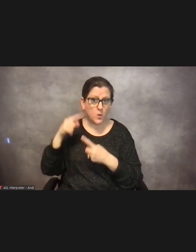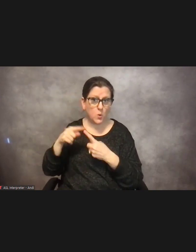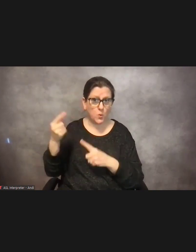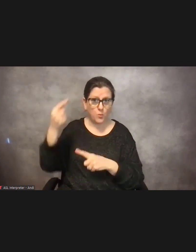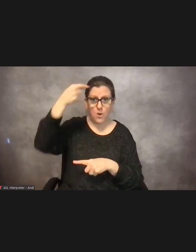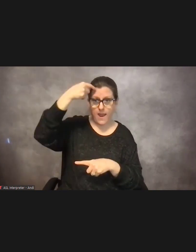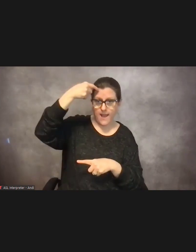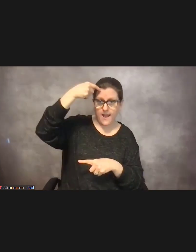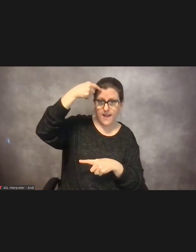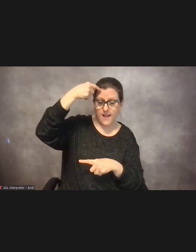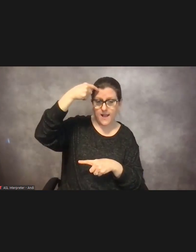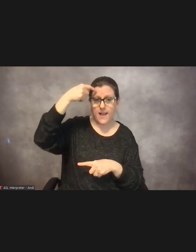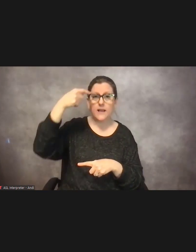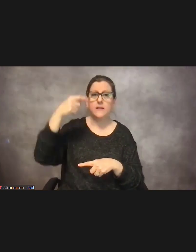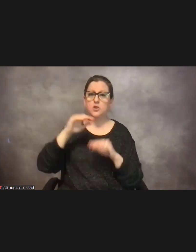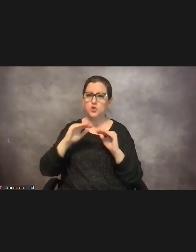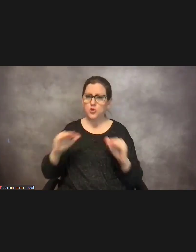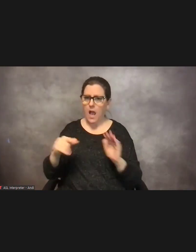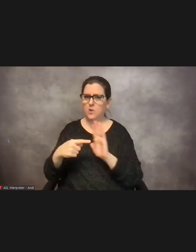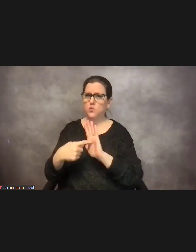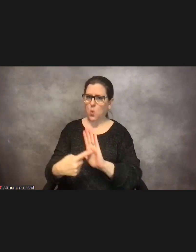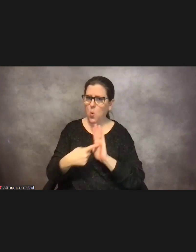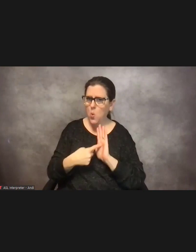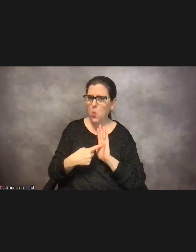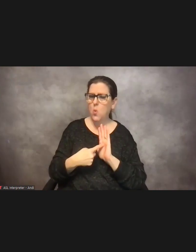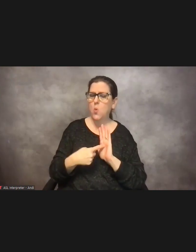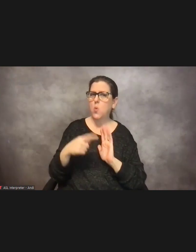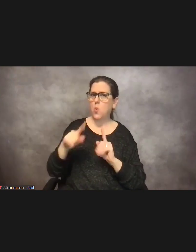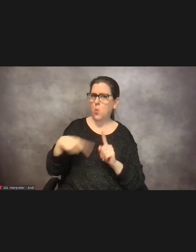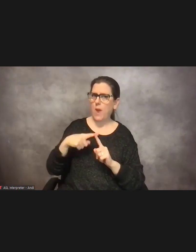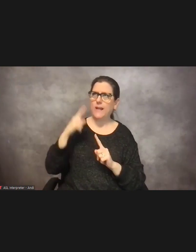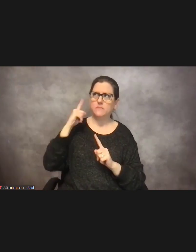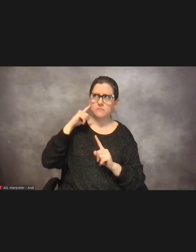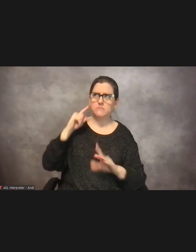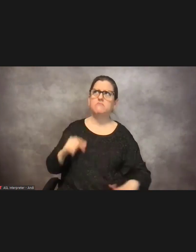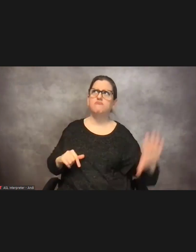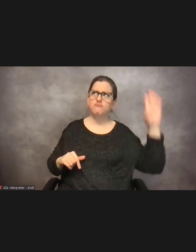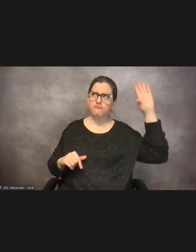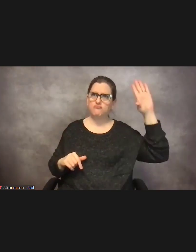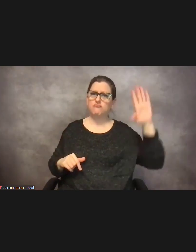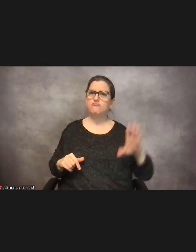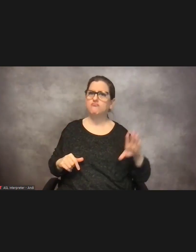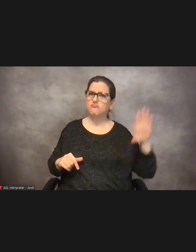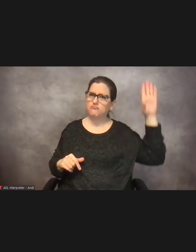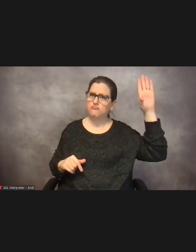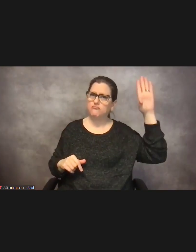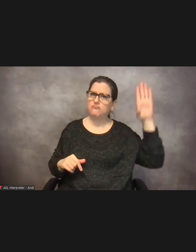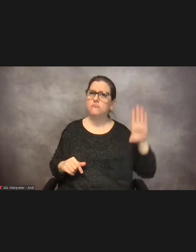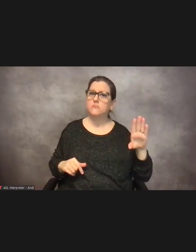child showing a physical or behavioral indication that they perceive the sound.